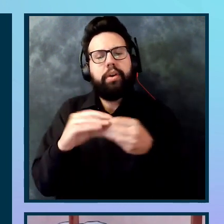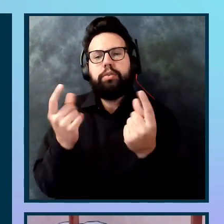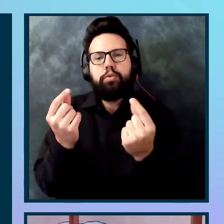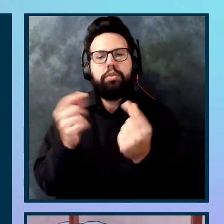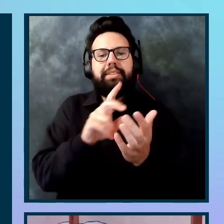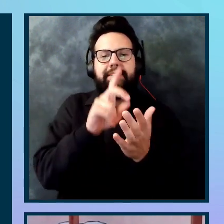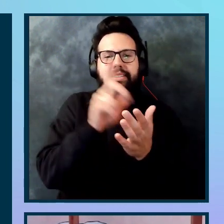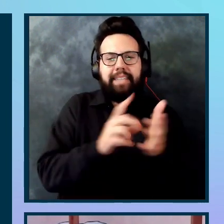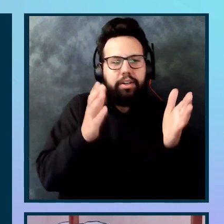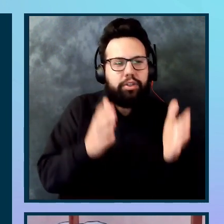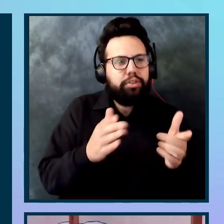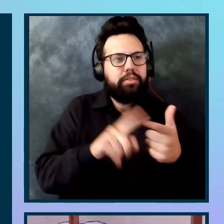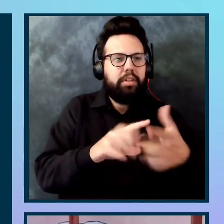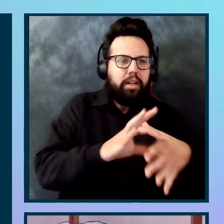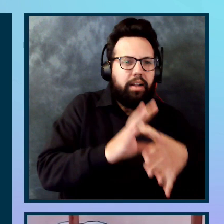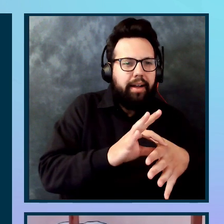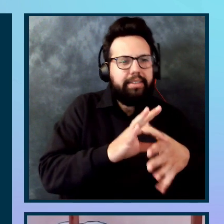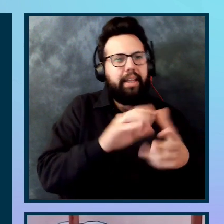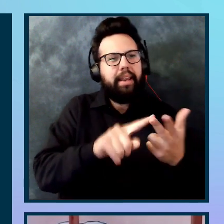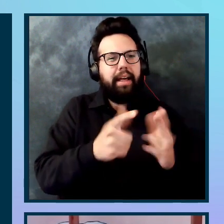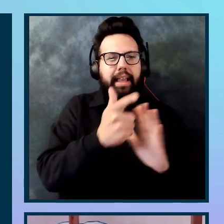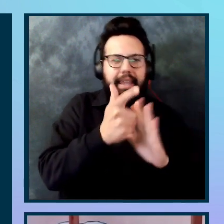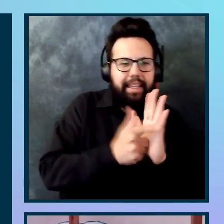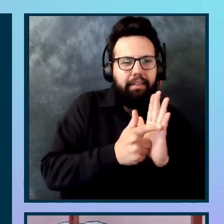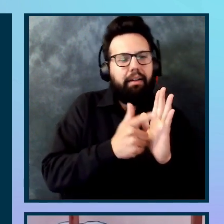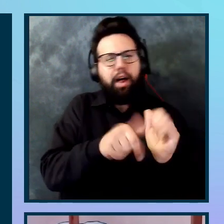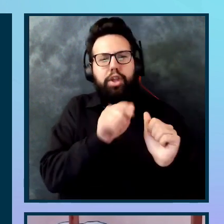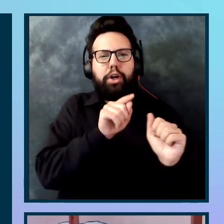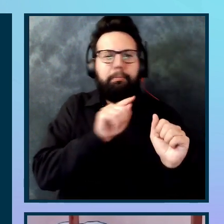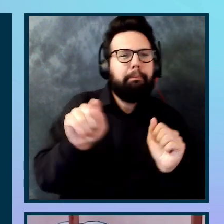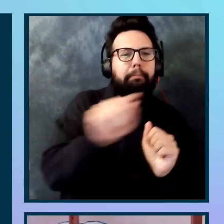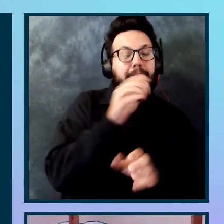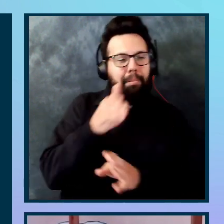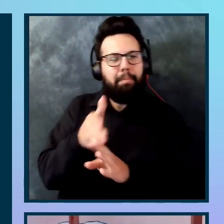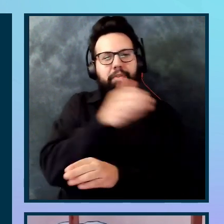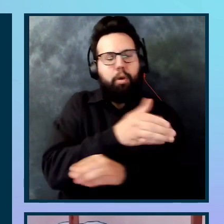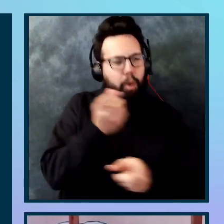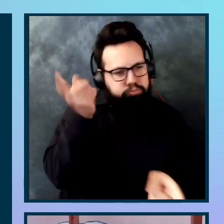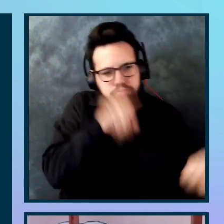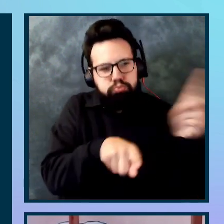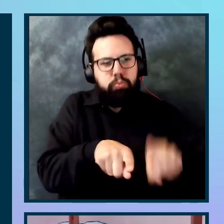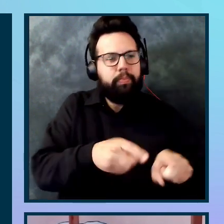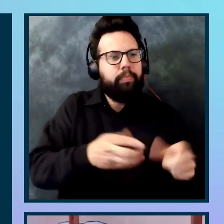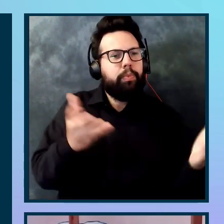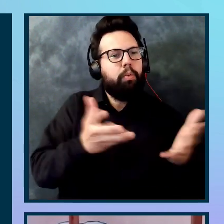product owners, legal, other stakeholders, they all get together. They collaborate on working through a design,